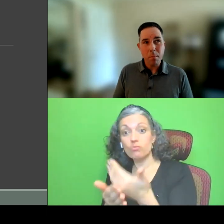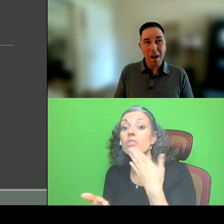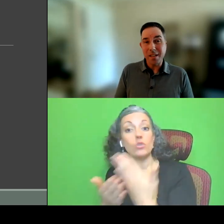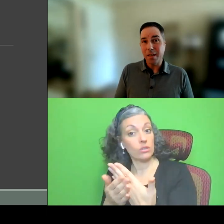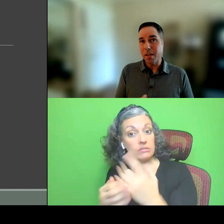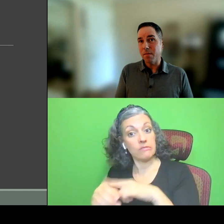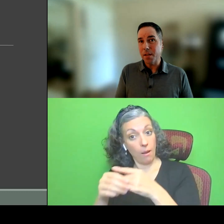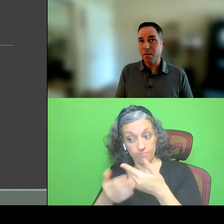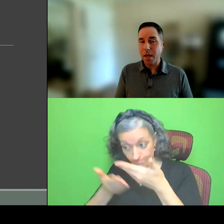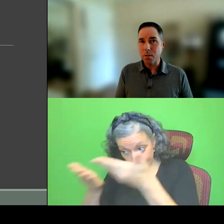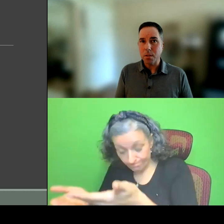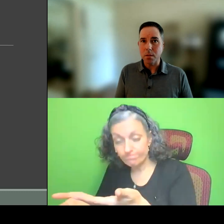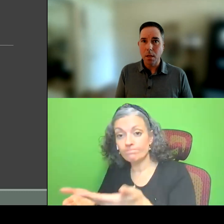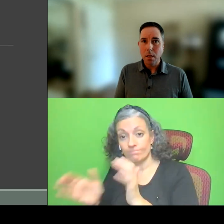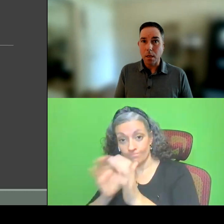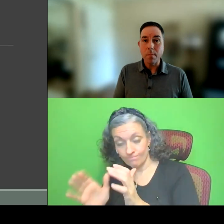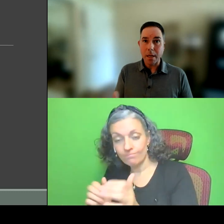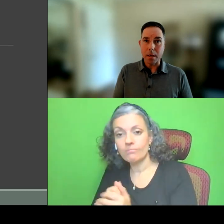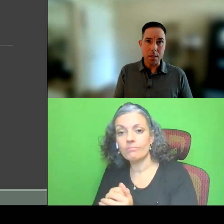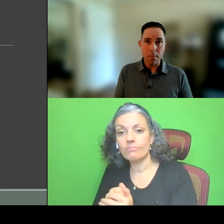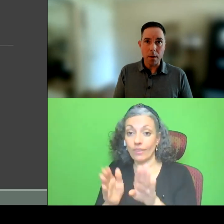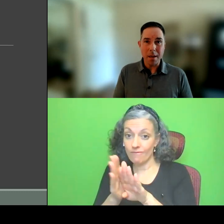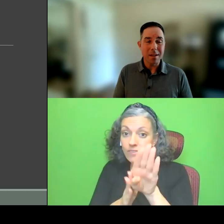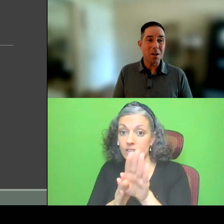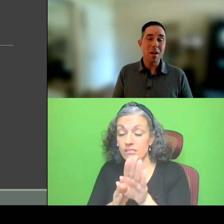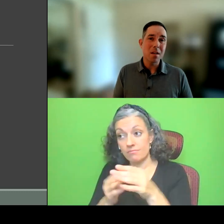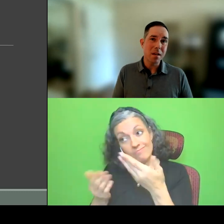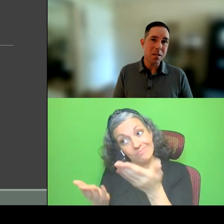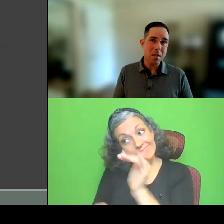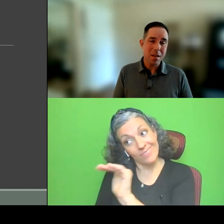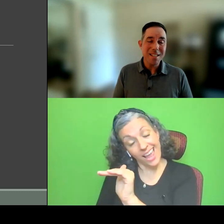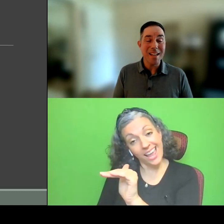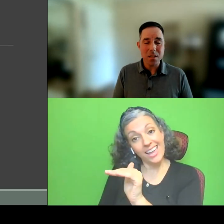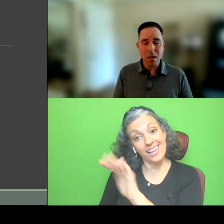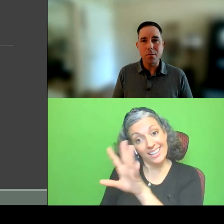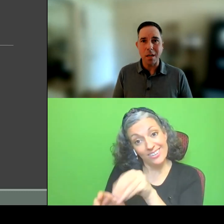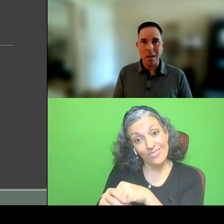Ideally in advance of that, just to give them a heads up that, hey, going into this next contract